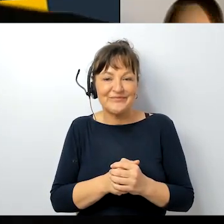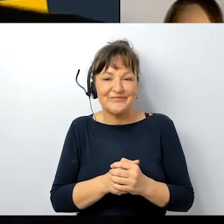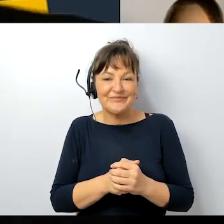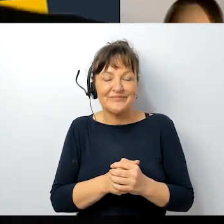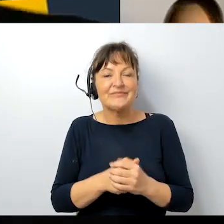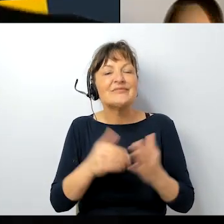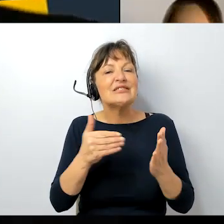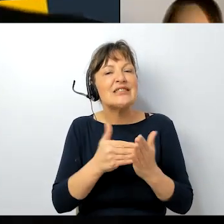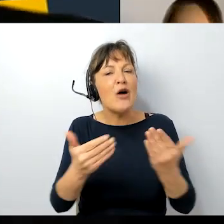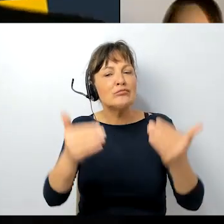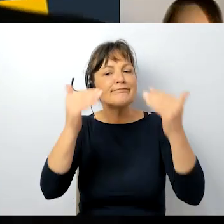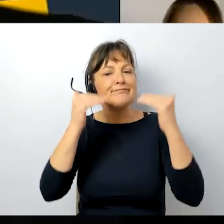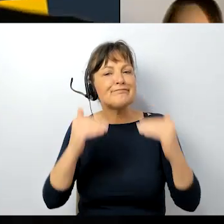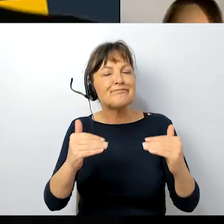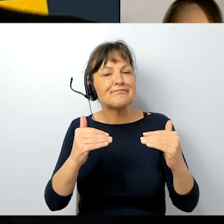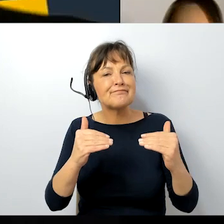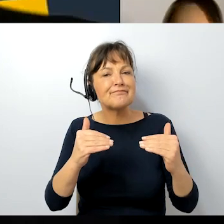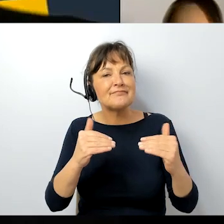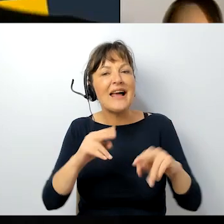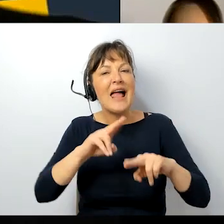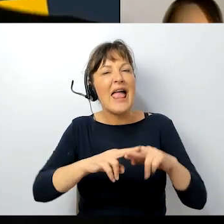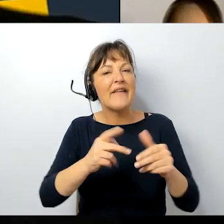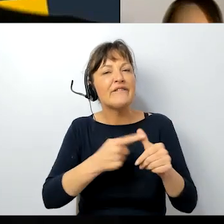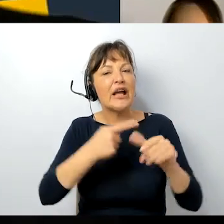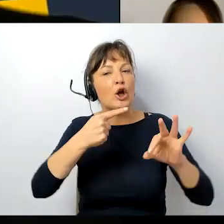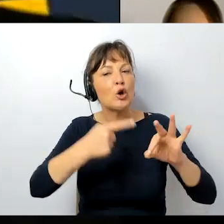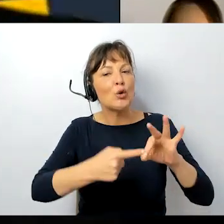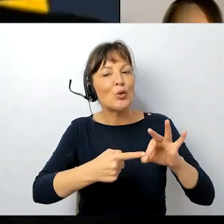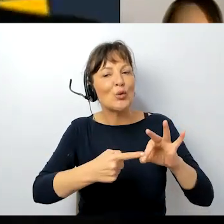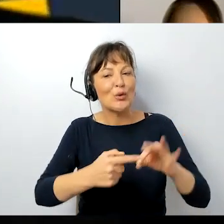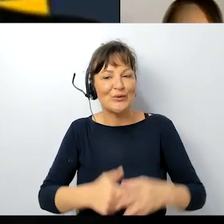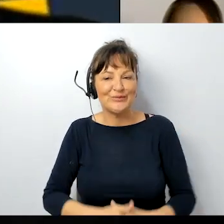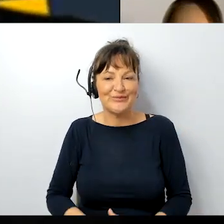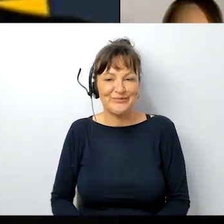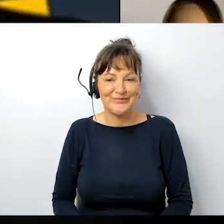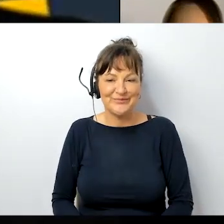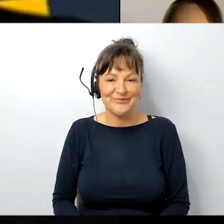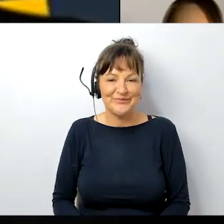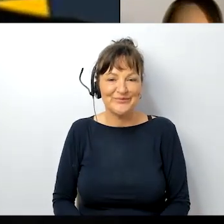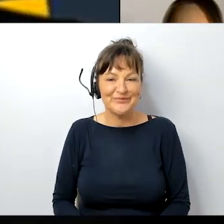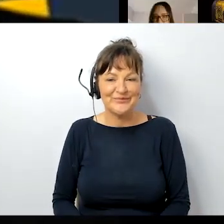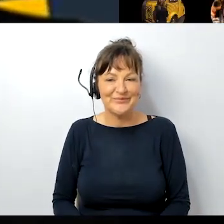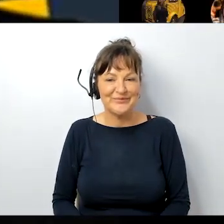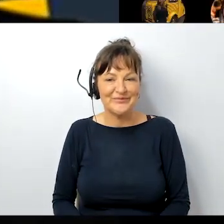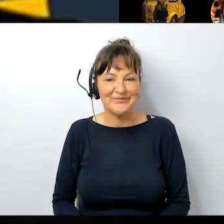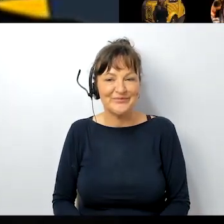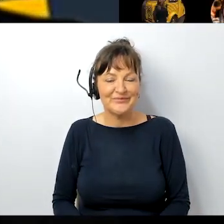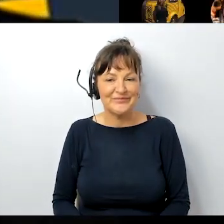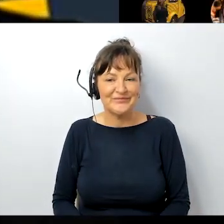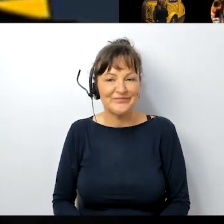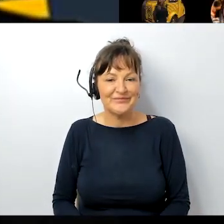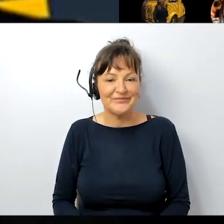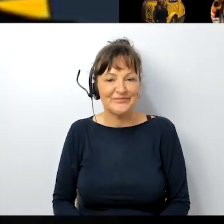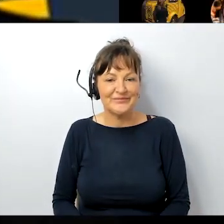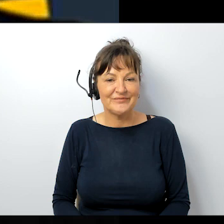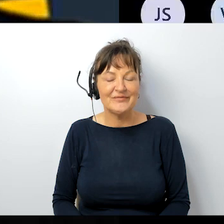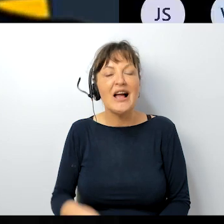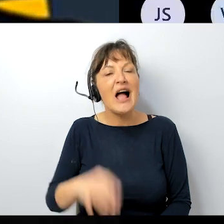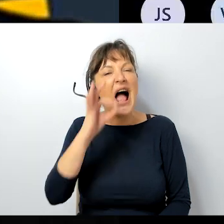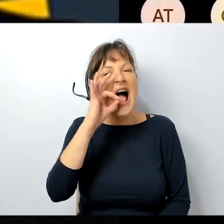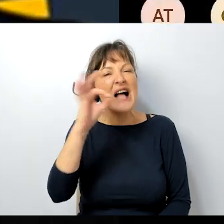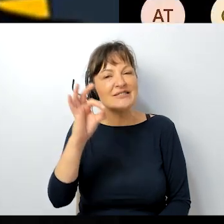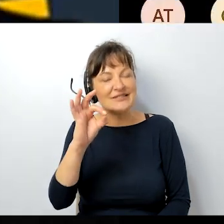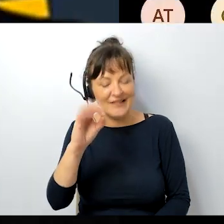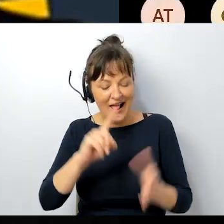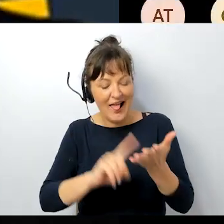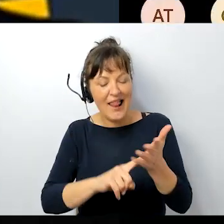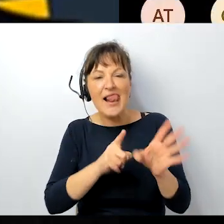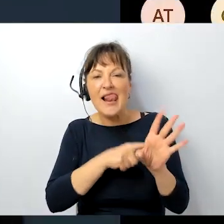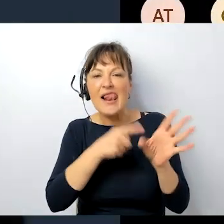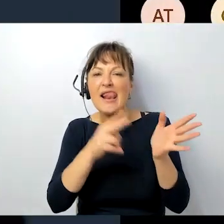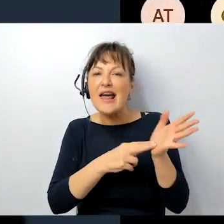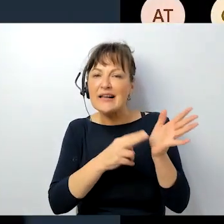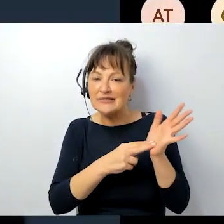So we're going to move on now to frequently asked questions, part of our presentation. So I'm going